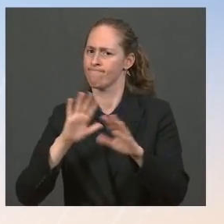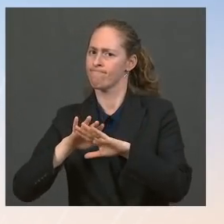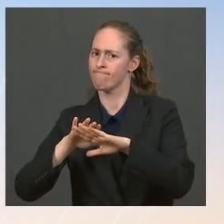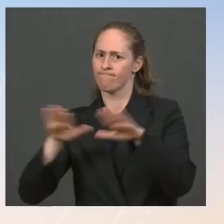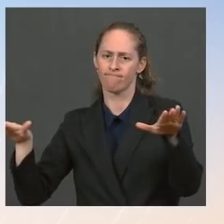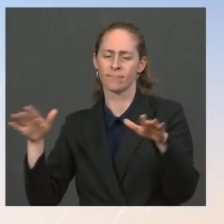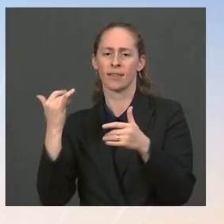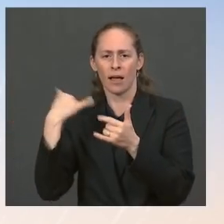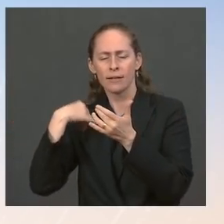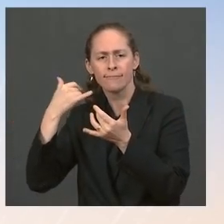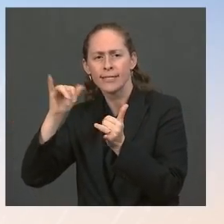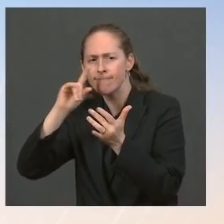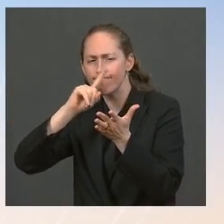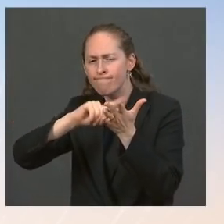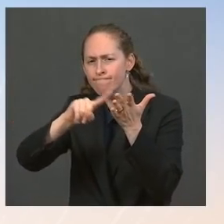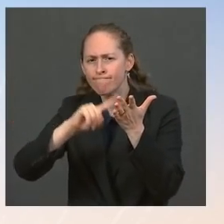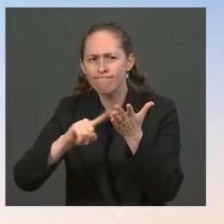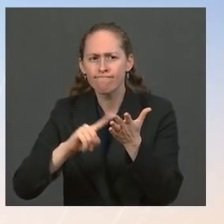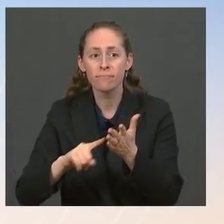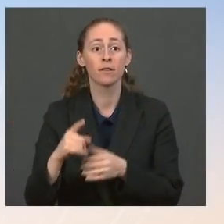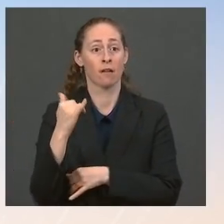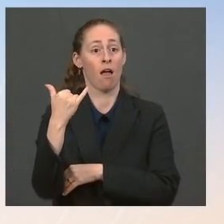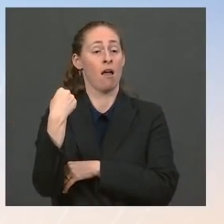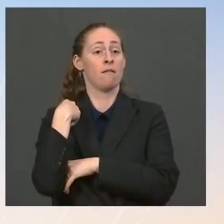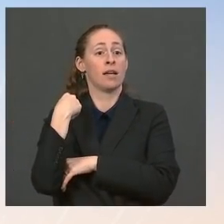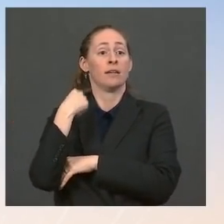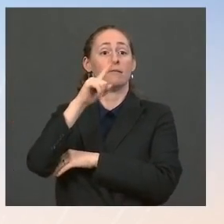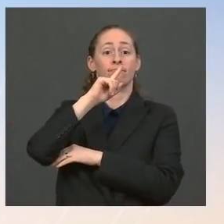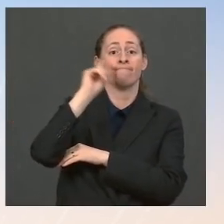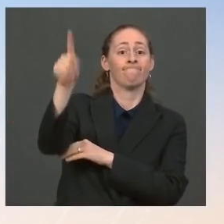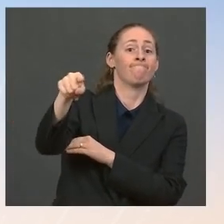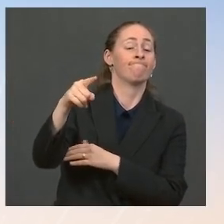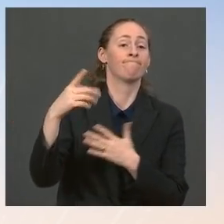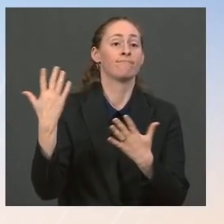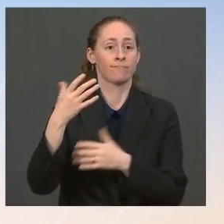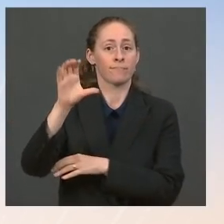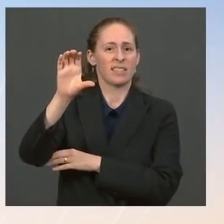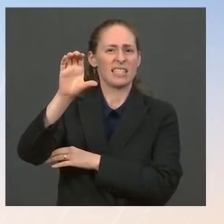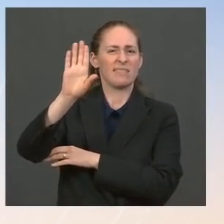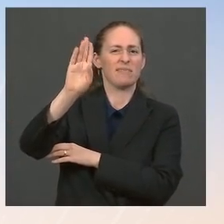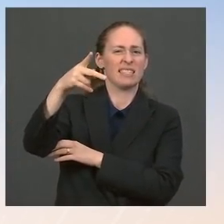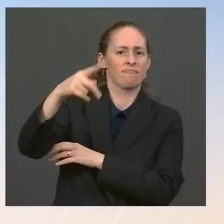I directed the personnel from the CBP Office of Professional Responsibility